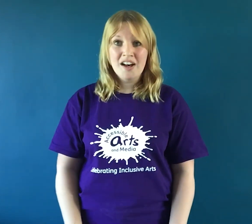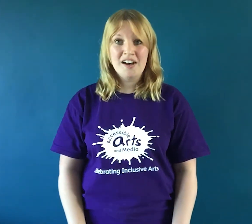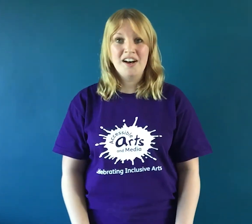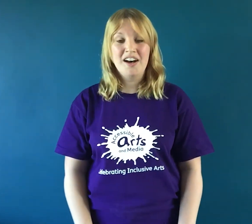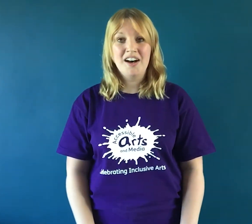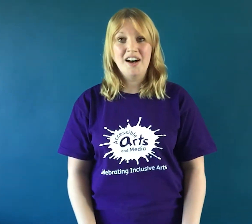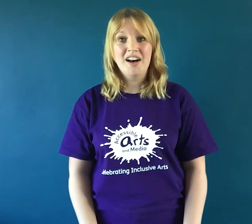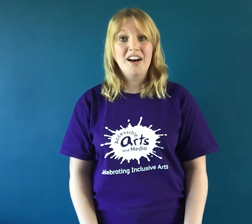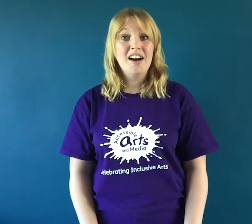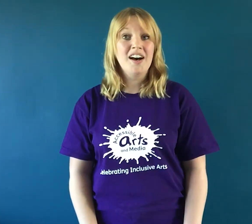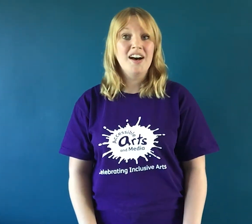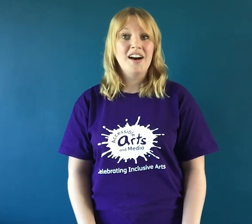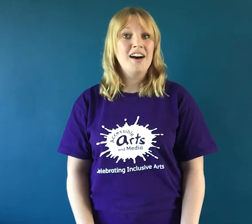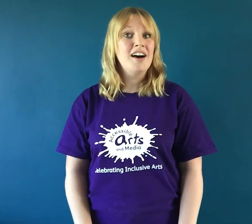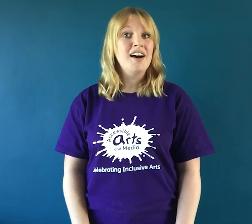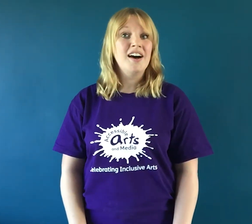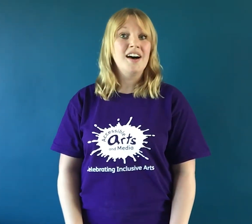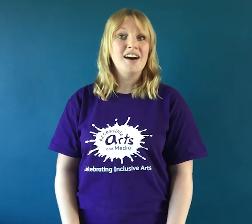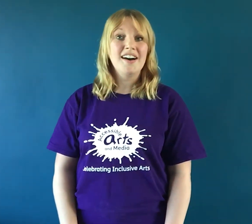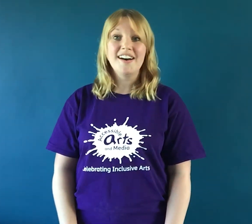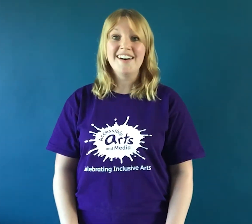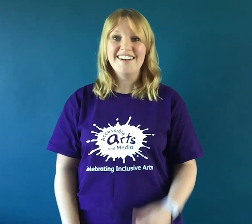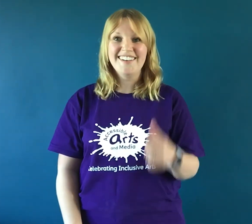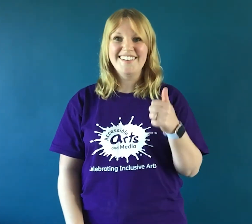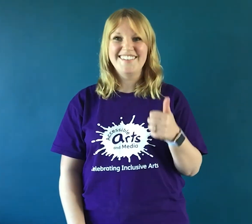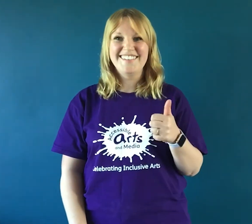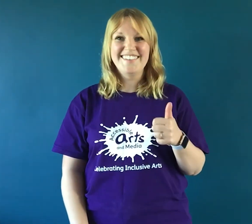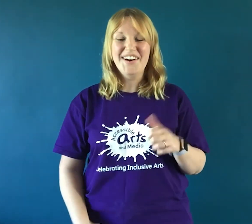Ah, ah, ah.